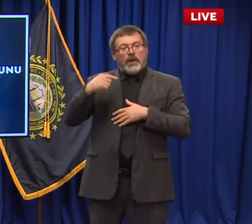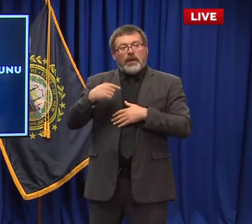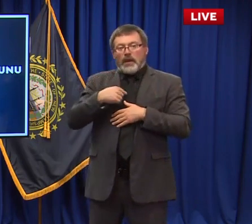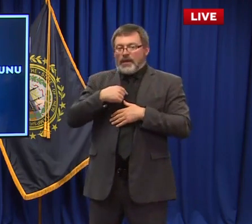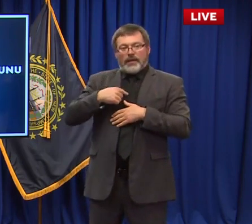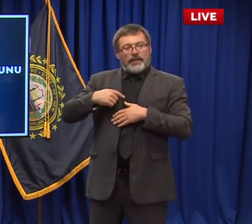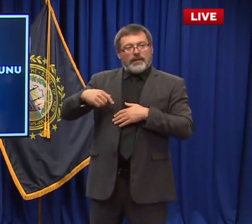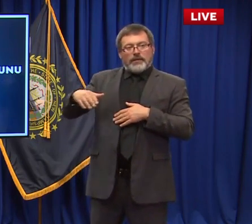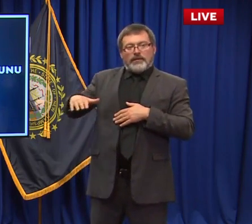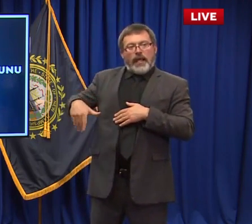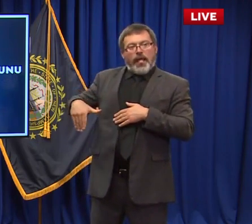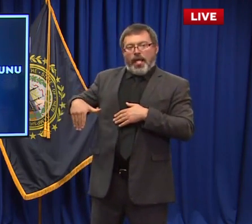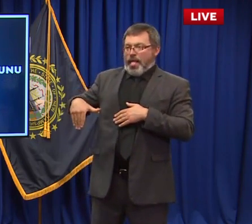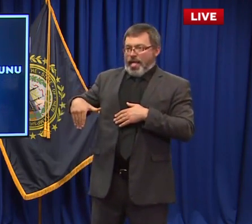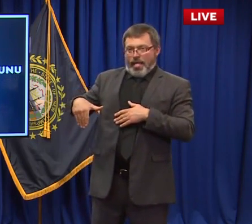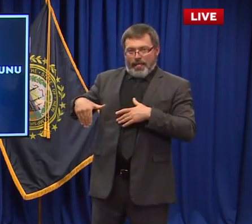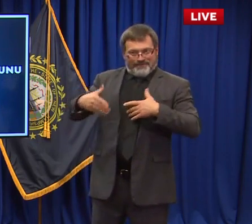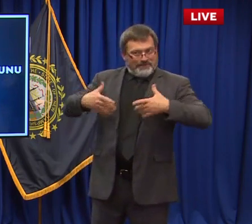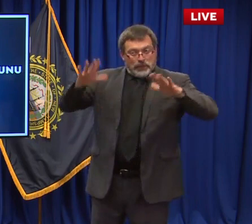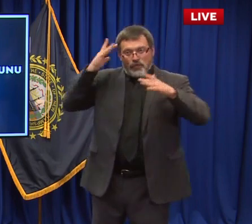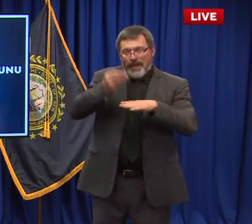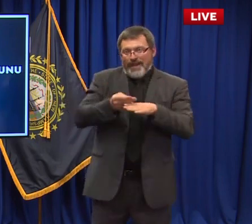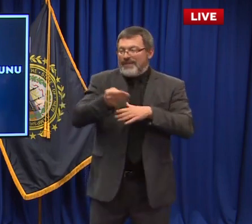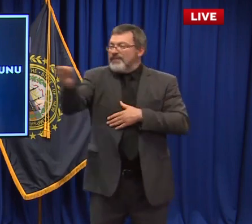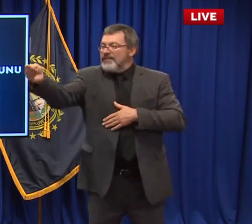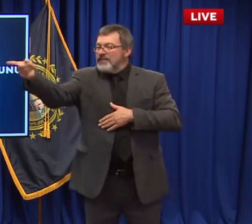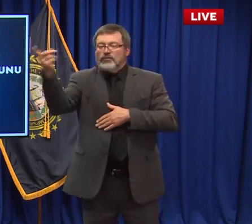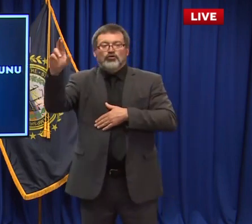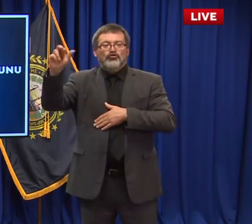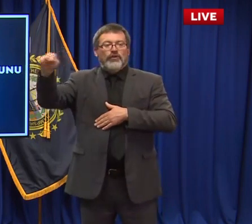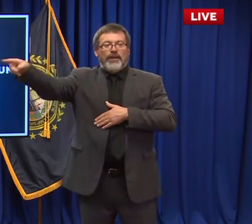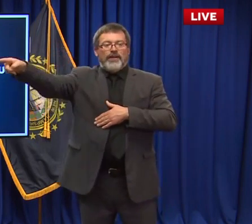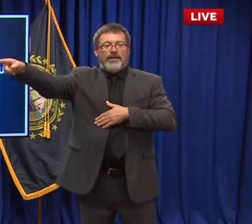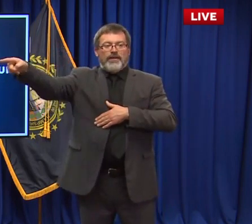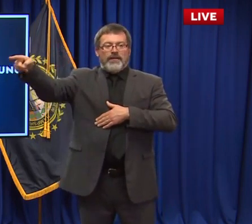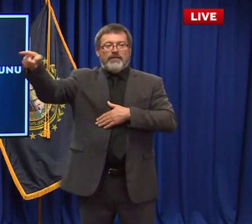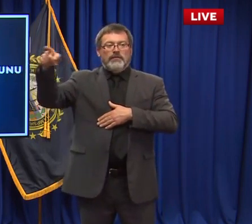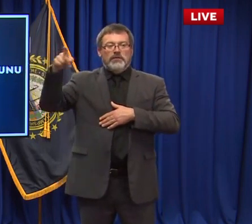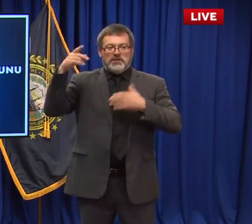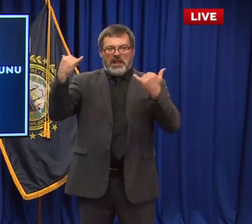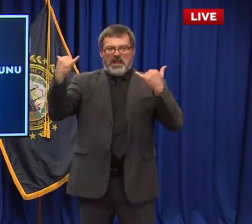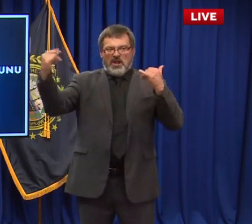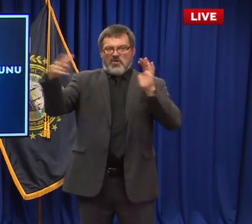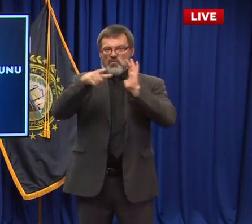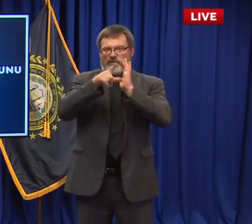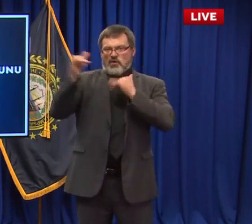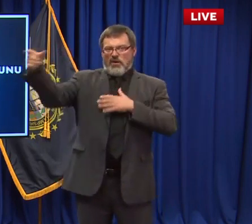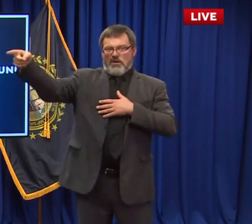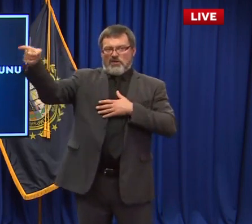THE COMMISSIONERS’S TEAM WITH THROUGH IT. IF IT HASN’T MOVED ON ALREADY, IT IS ON DR. CHAN’S DESK.